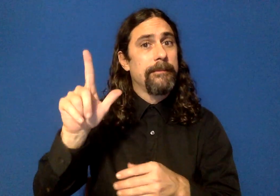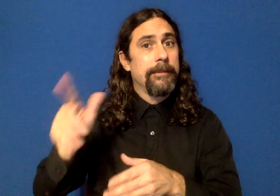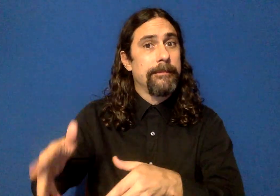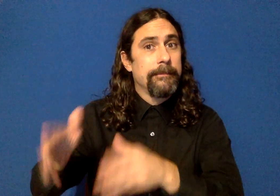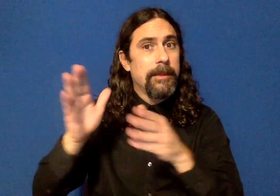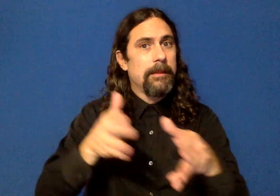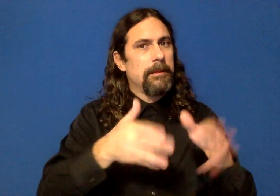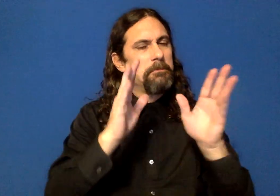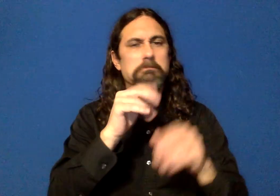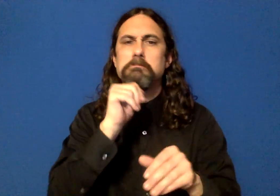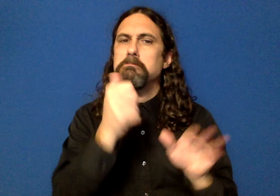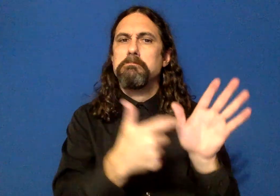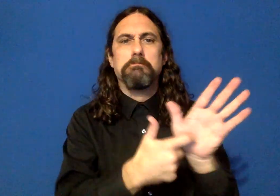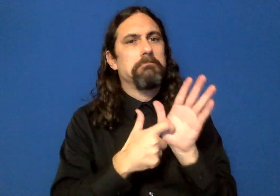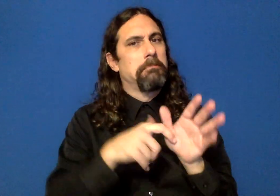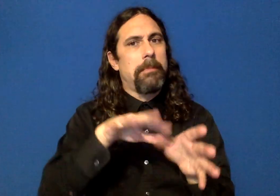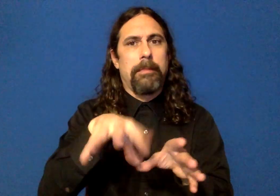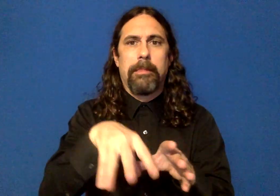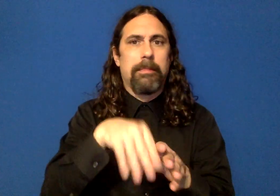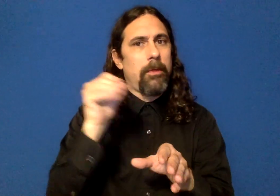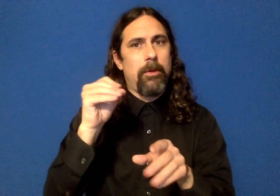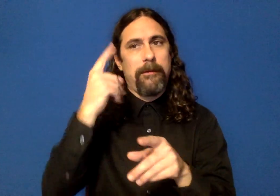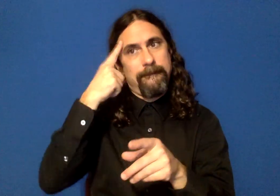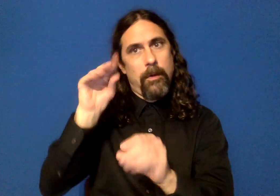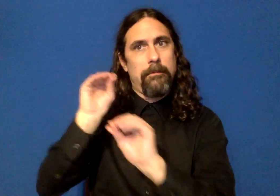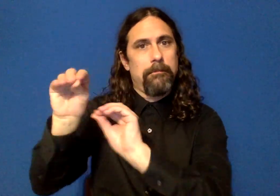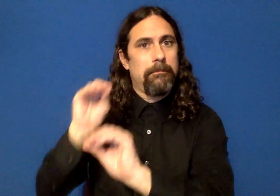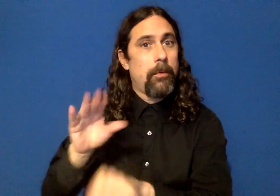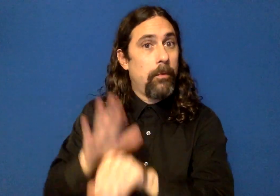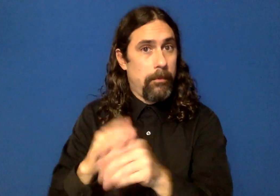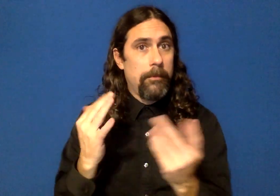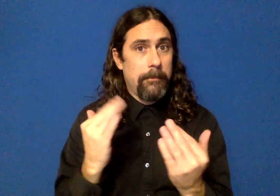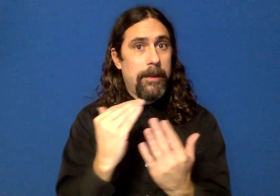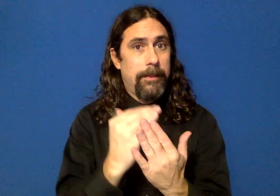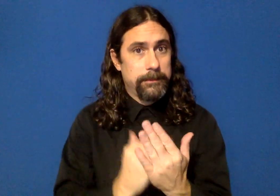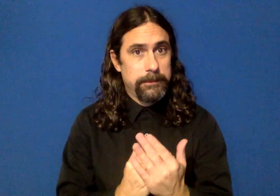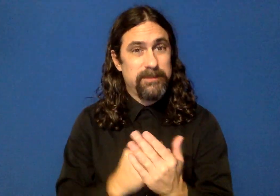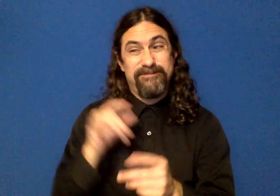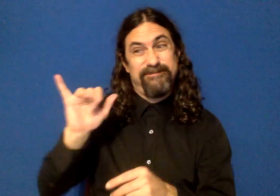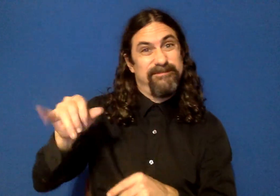Some Mitchell-Lama buildings do not require lotteries to replenish their waiting lists.